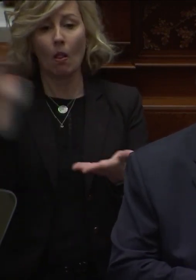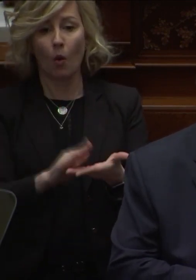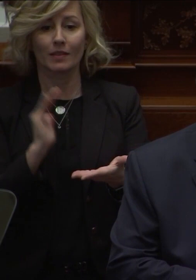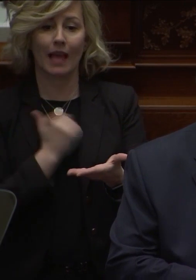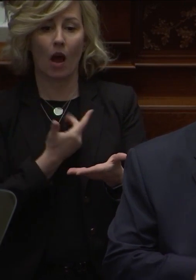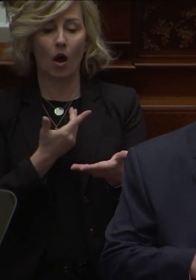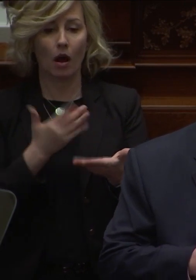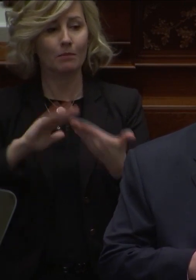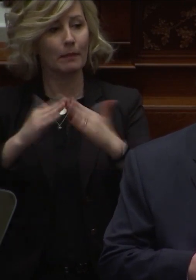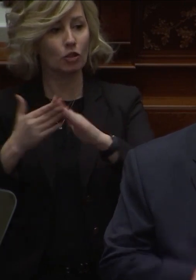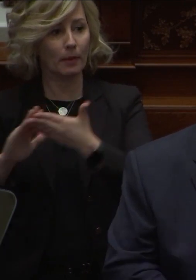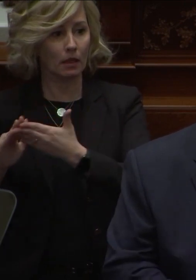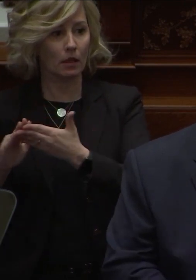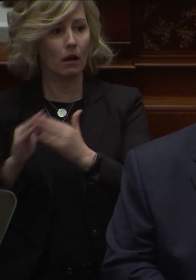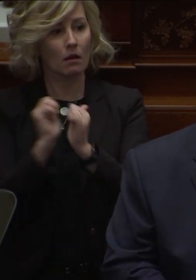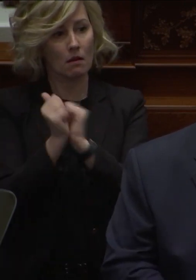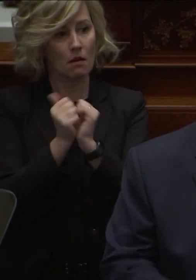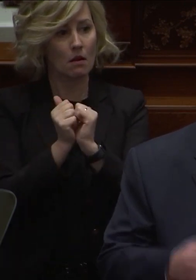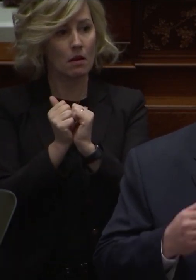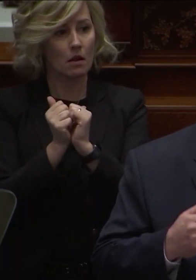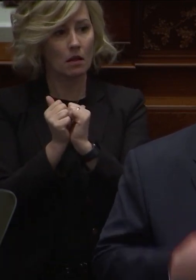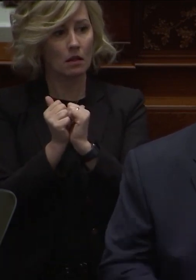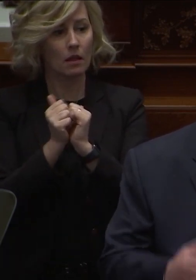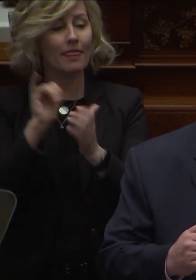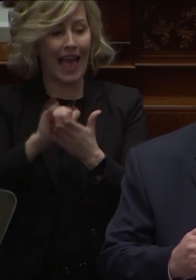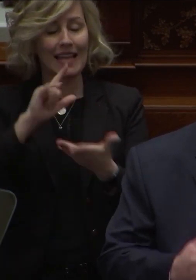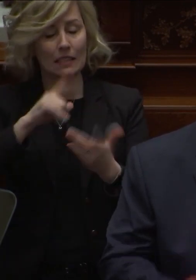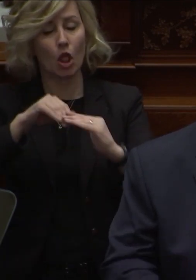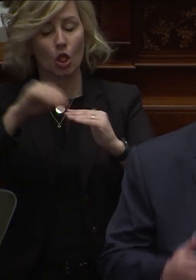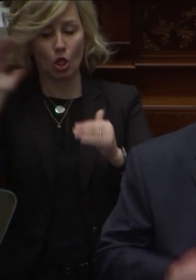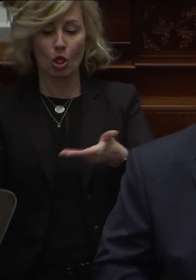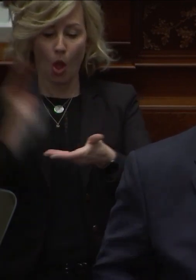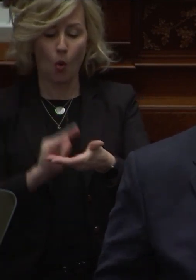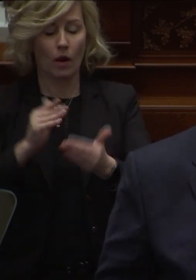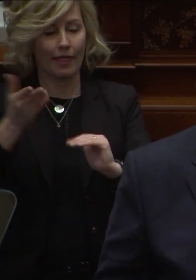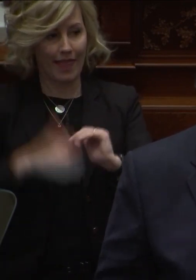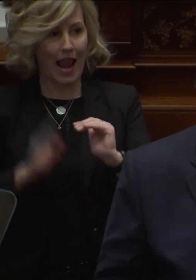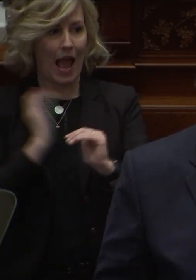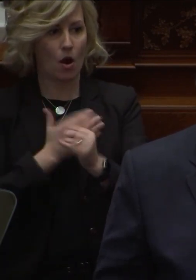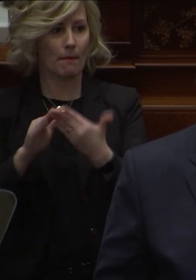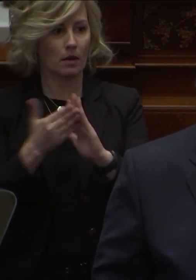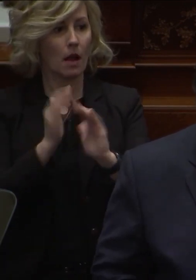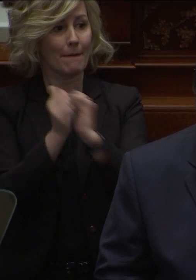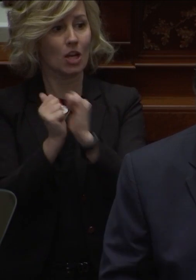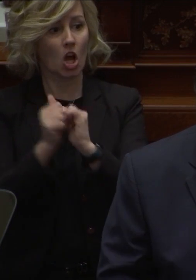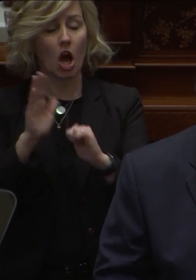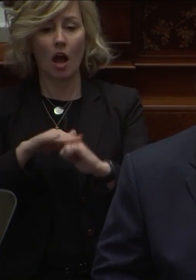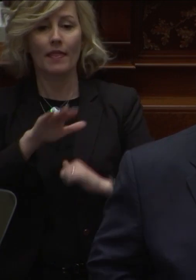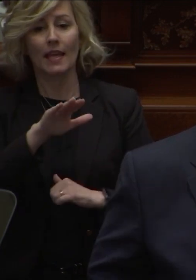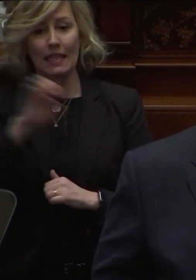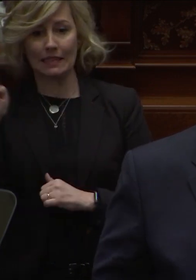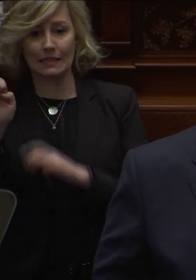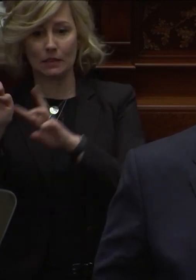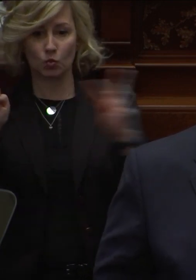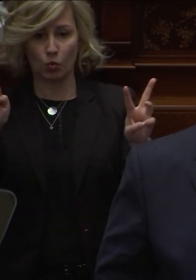WHICH ARE OUT PACING ILLINOIS IN JOB CREATION AND ECONOMIC GROWTH. WE CAN ALSO IMPLEMENT A FAIR TAX